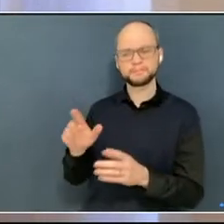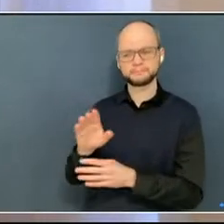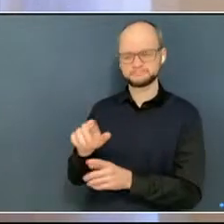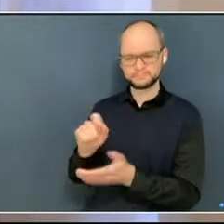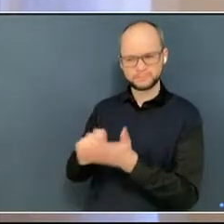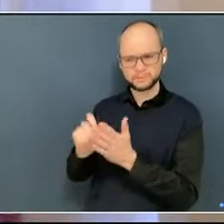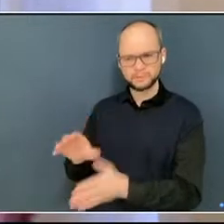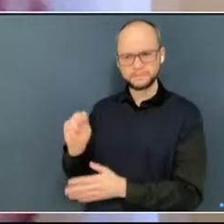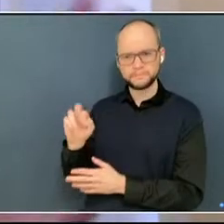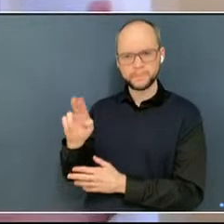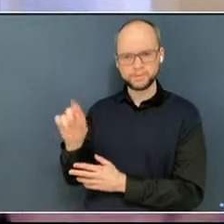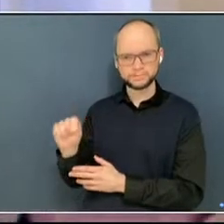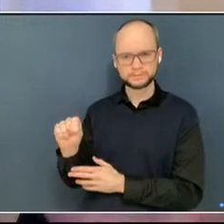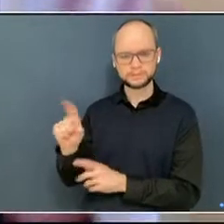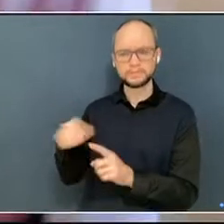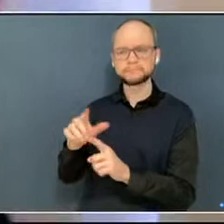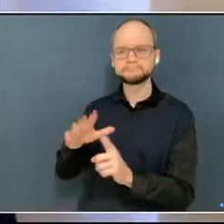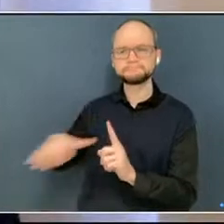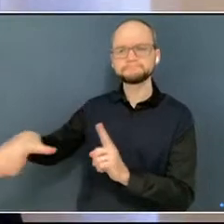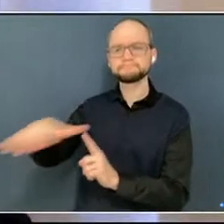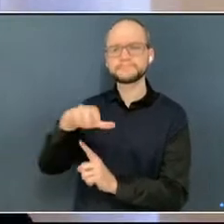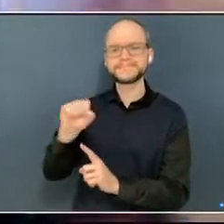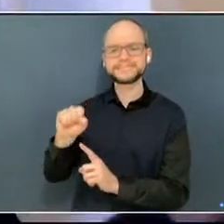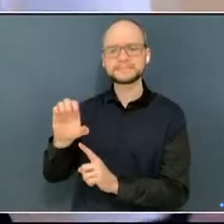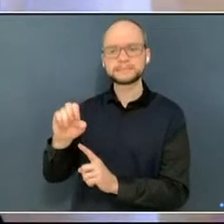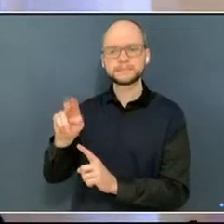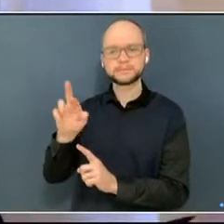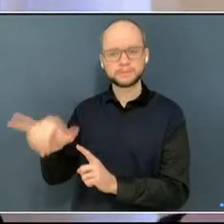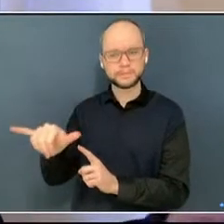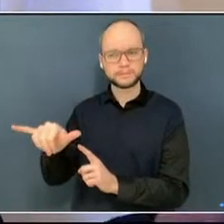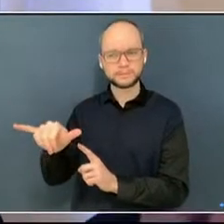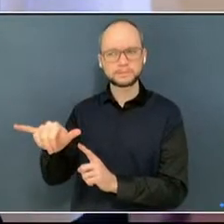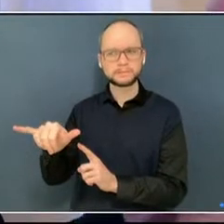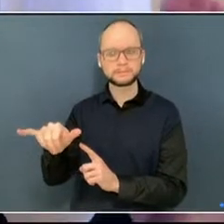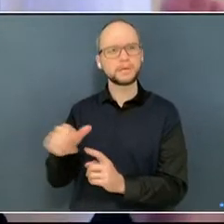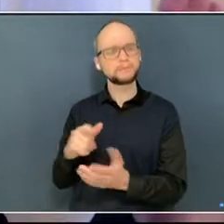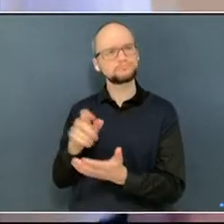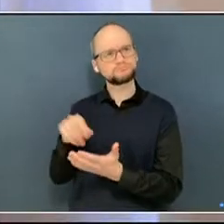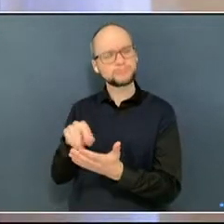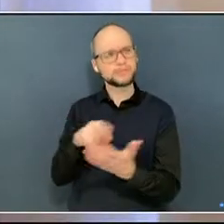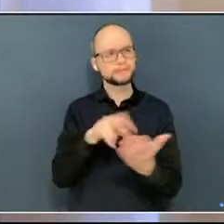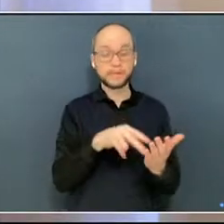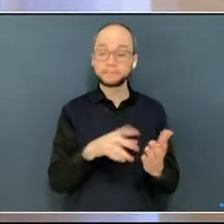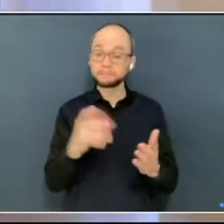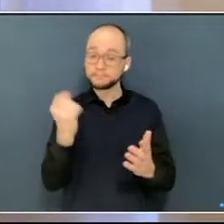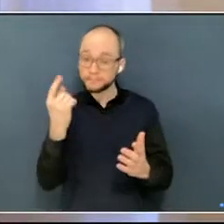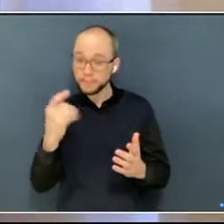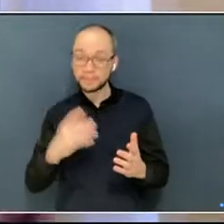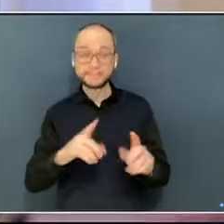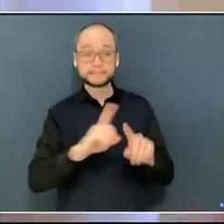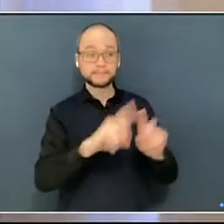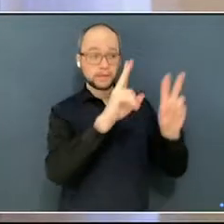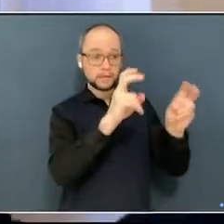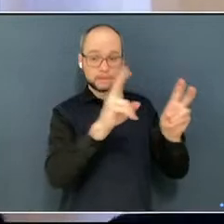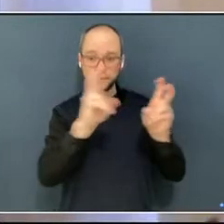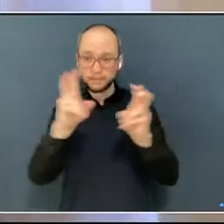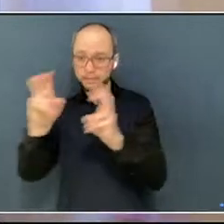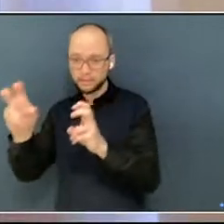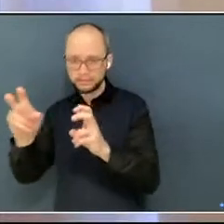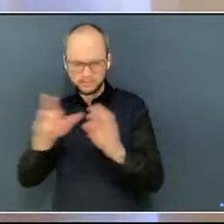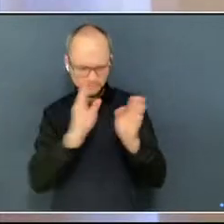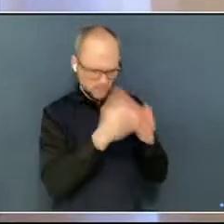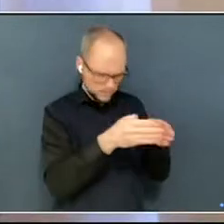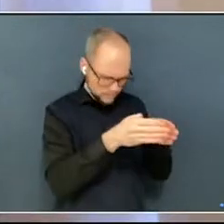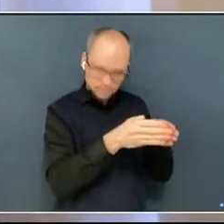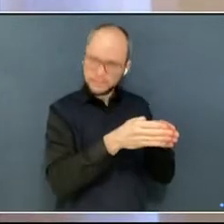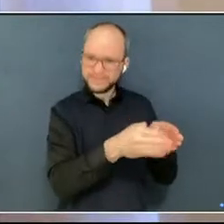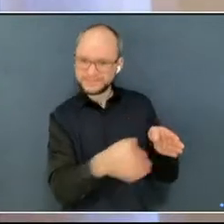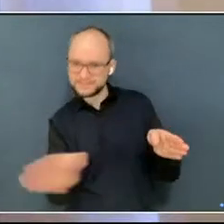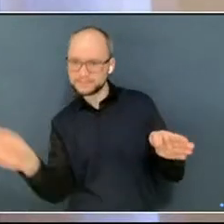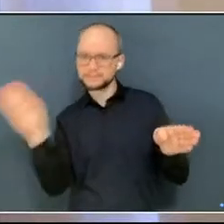I always tried to read as broad in terms of topics of books, philosophy, politics, law, art, poetry, literature.